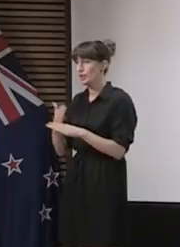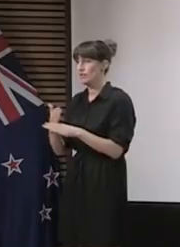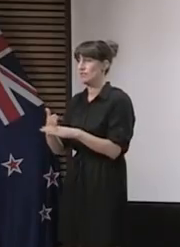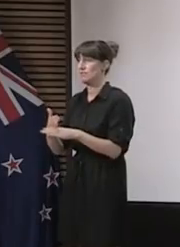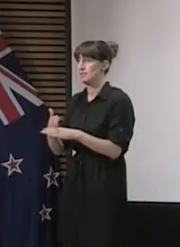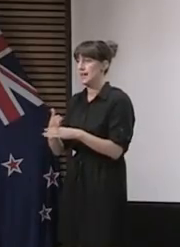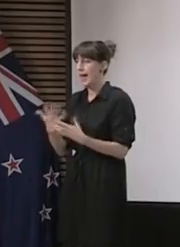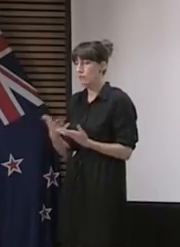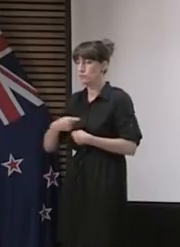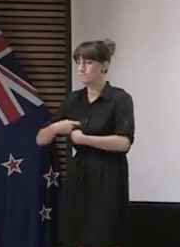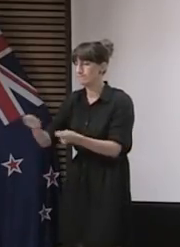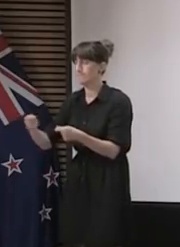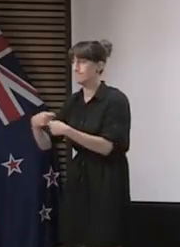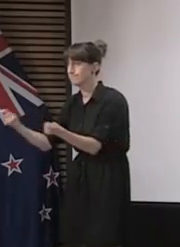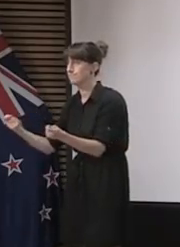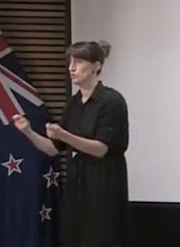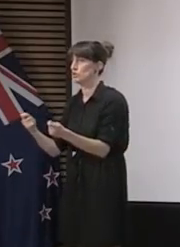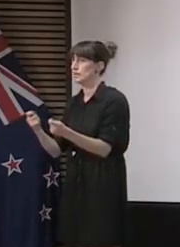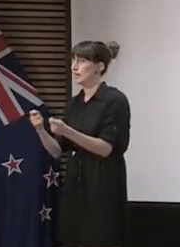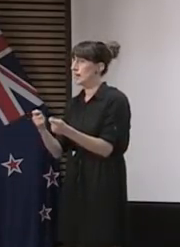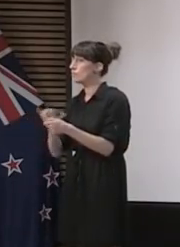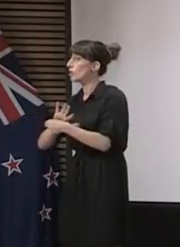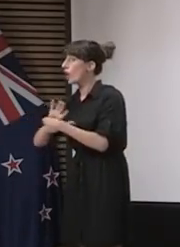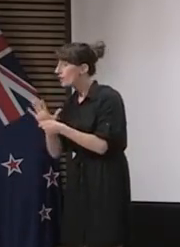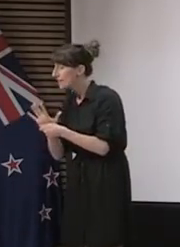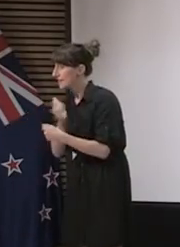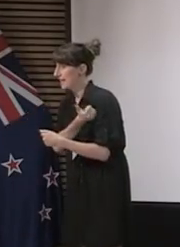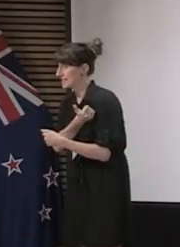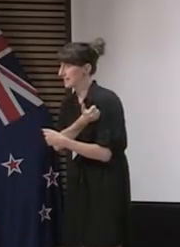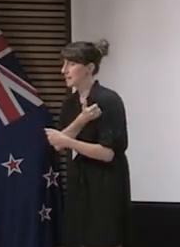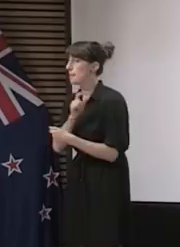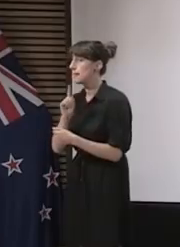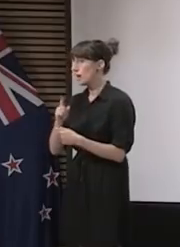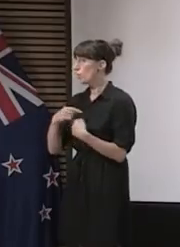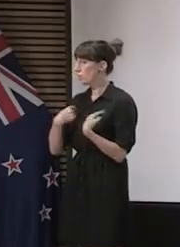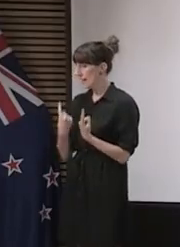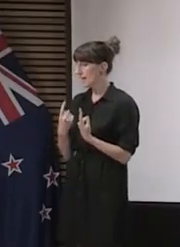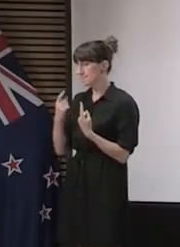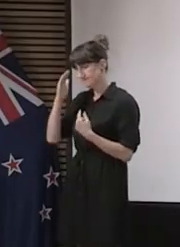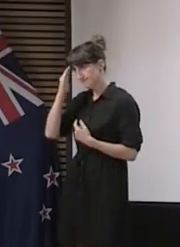do to distribute a COVID-19 vaccine but to make sure that New Zealand has access to it as right